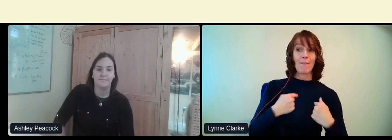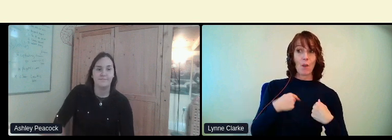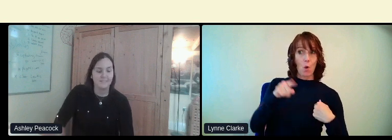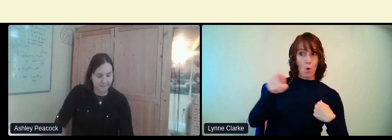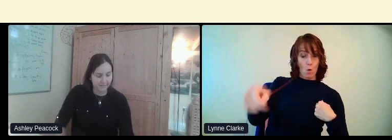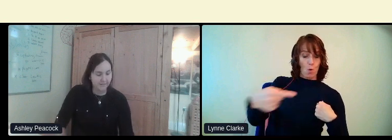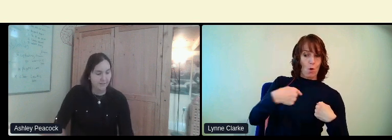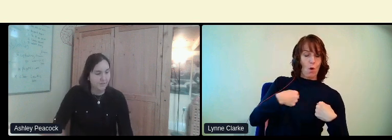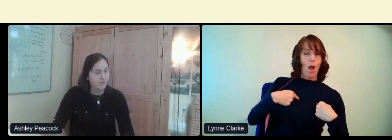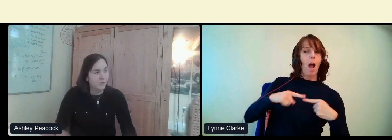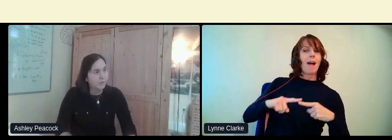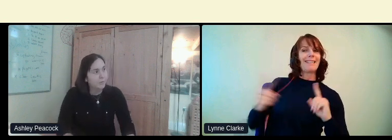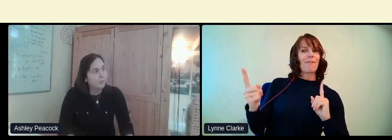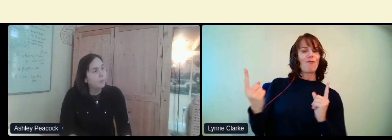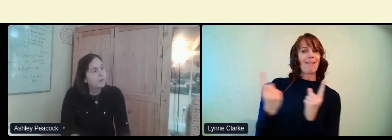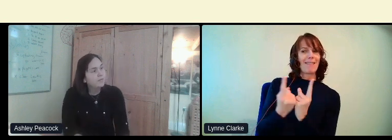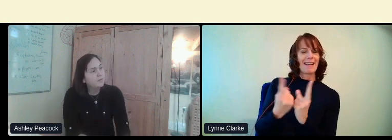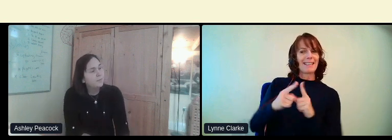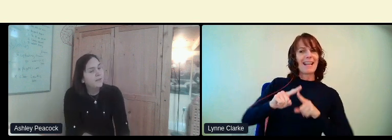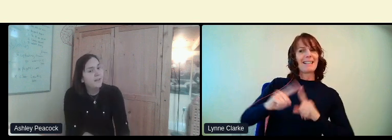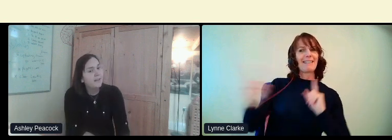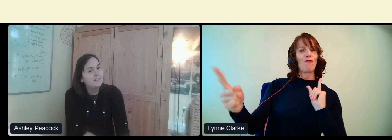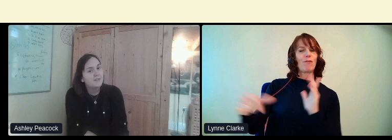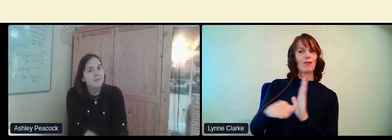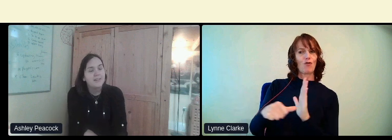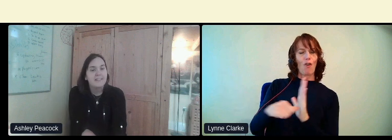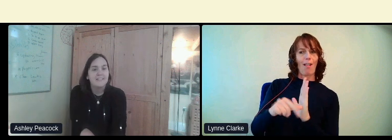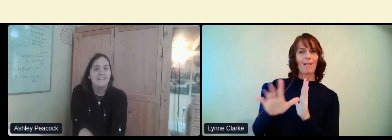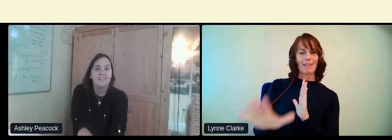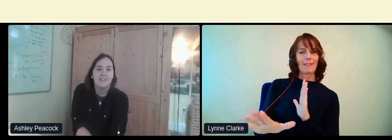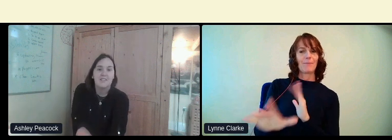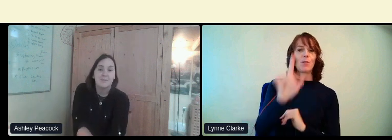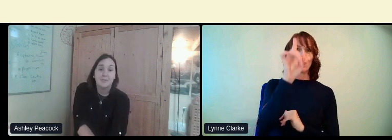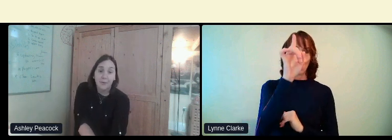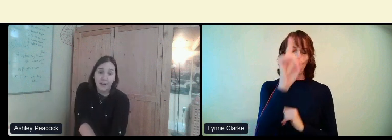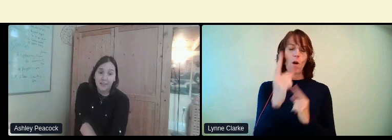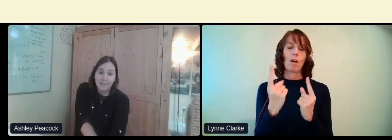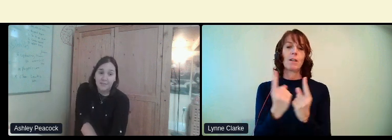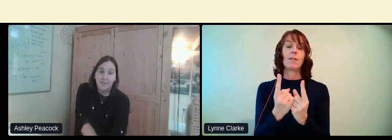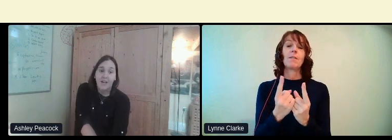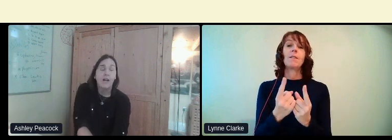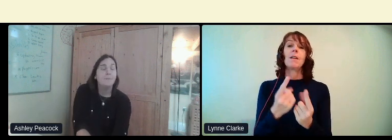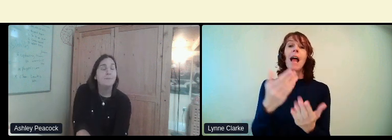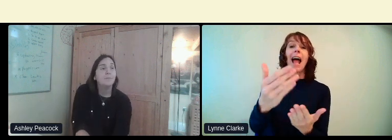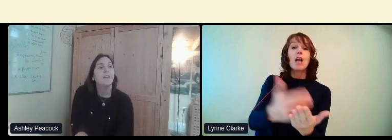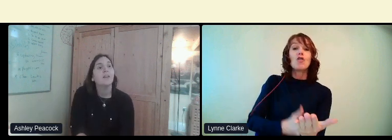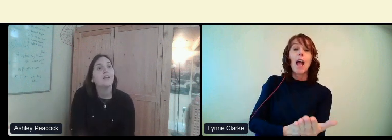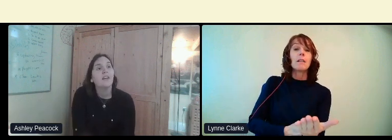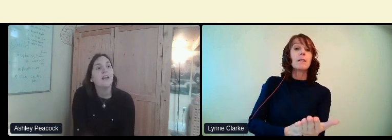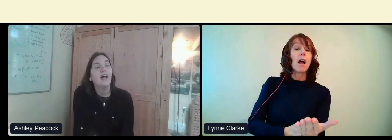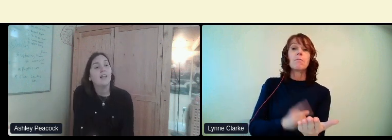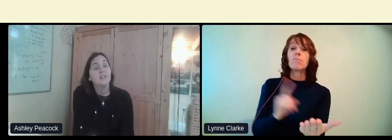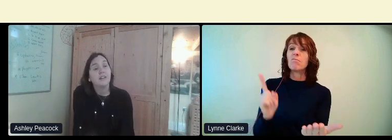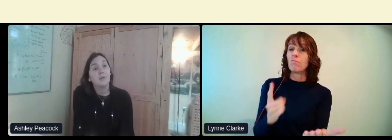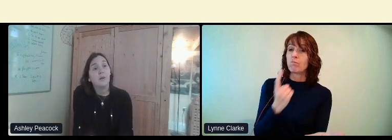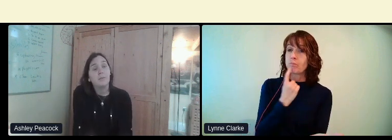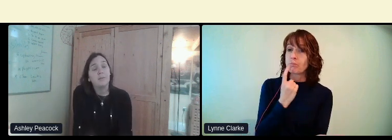So one of them is circulating agendas beforehand and checking when